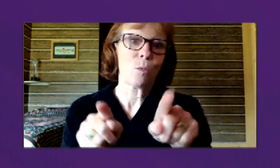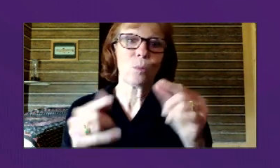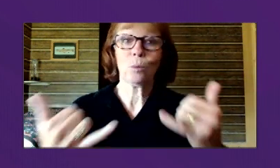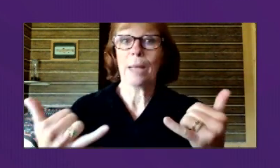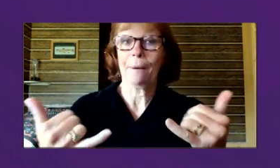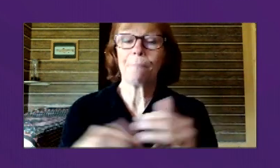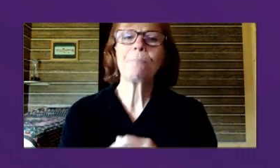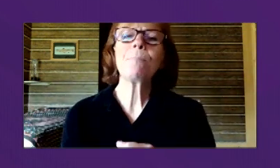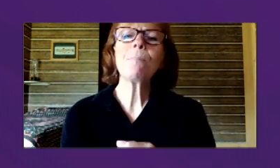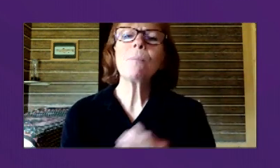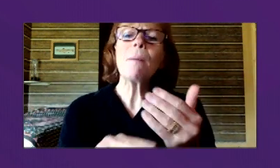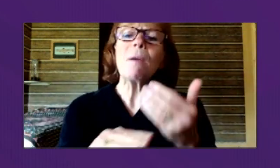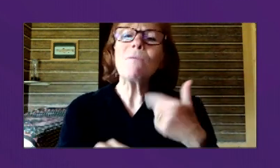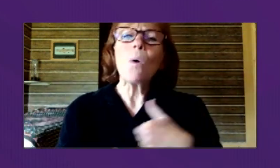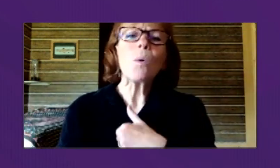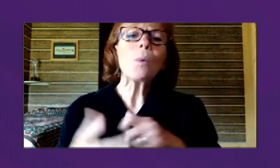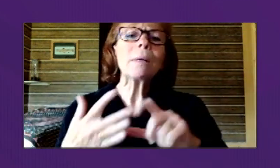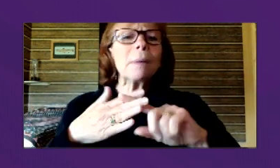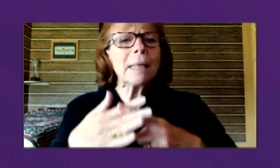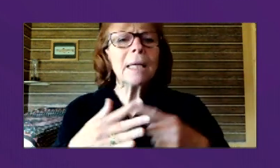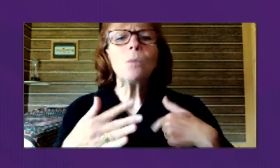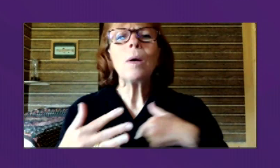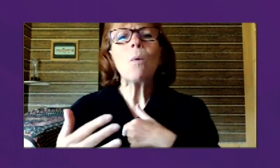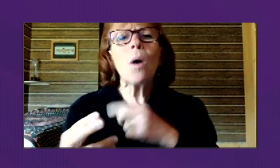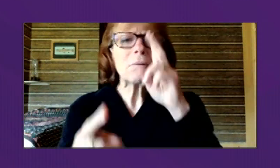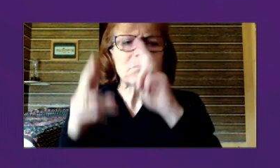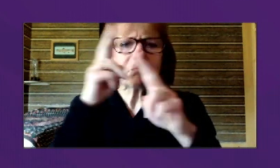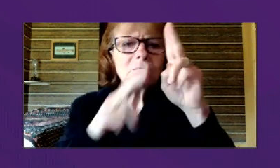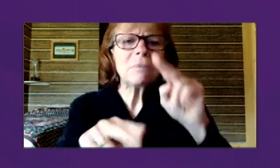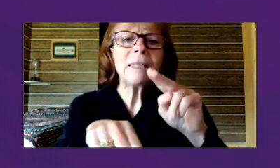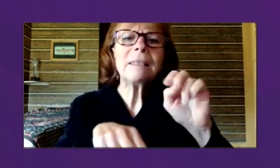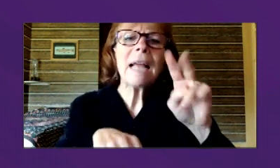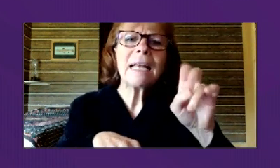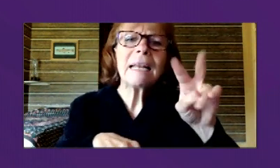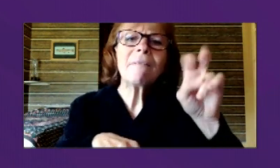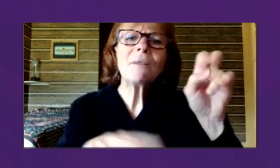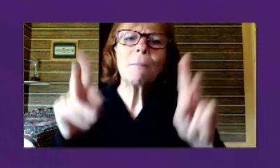we want to gratefully acknowledge the Native peoples on whose ancestral homelands we gather,